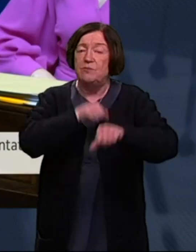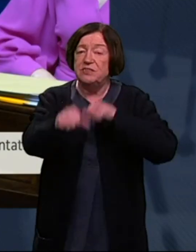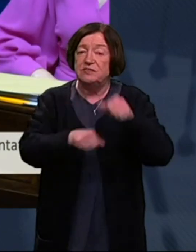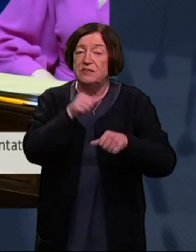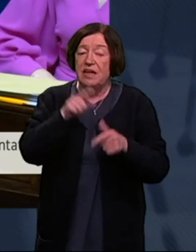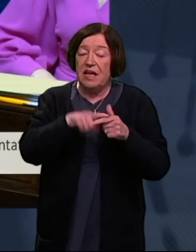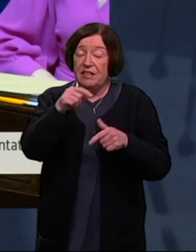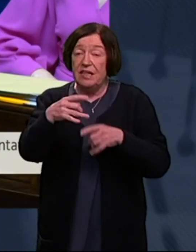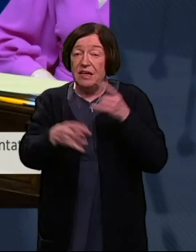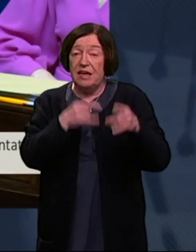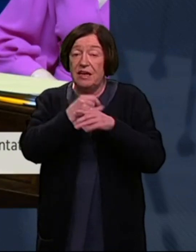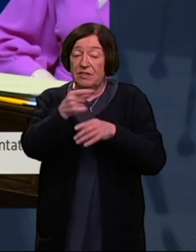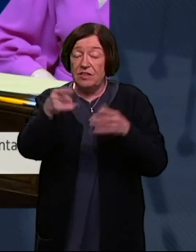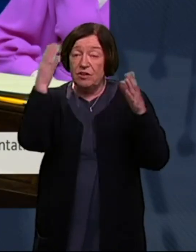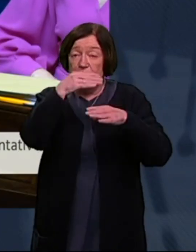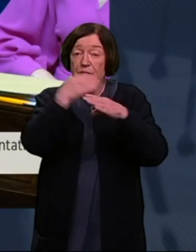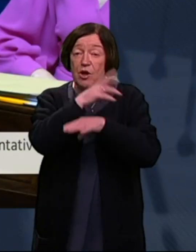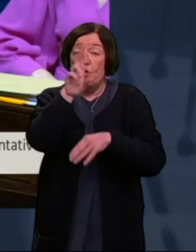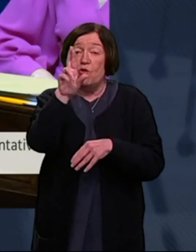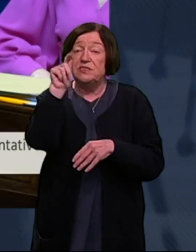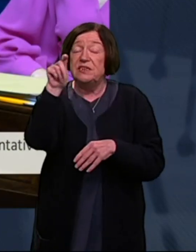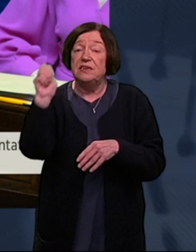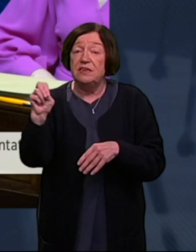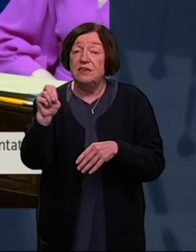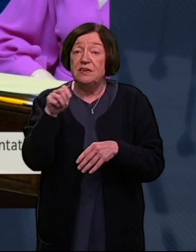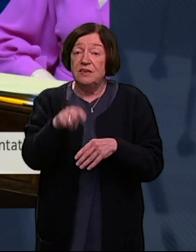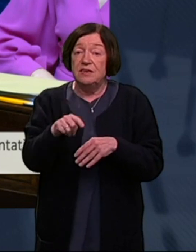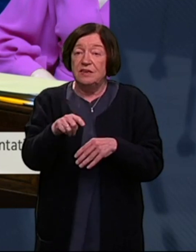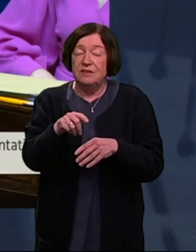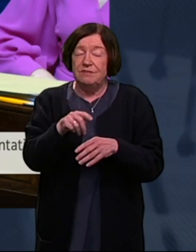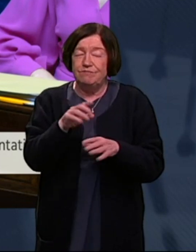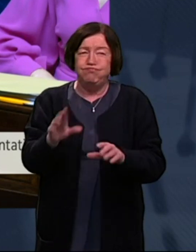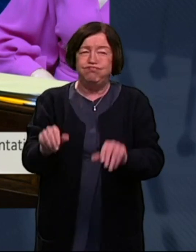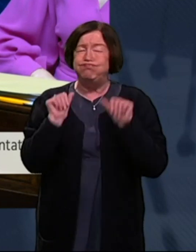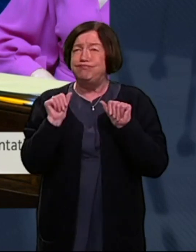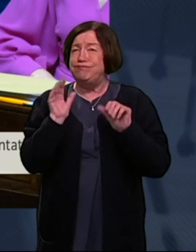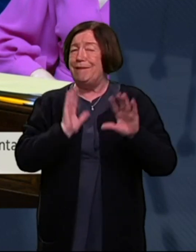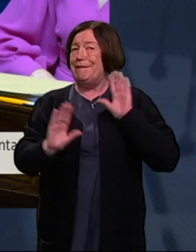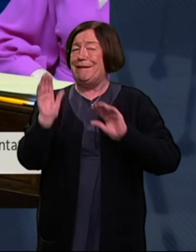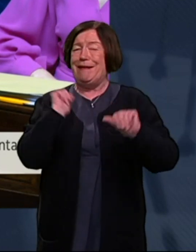The incidents in the clips shown by RTÉ were repugnant and have been widely condemned across